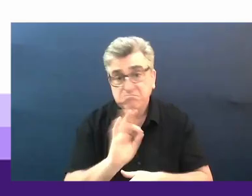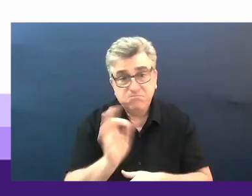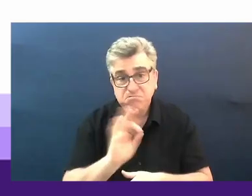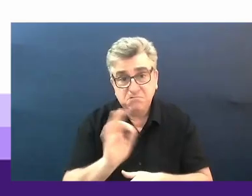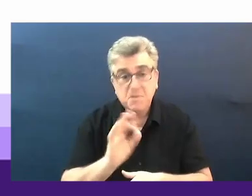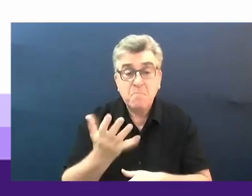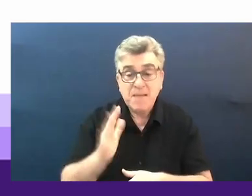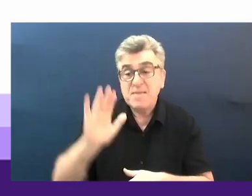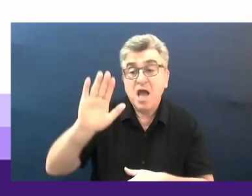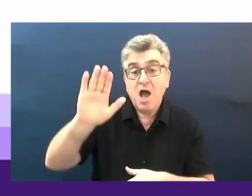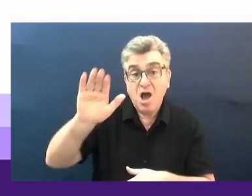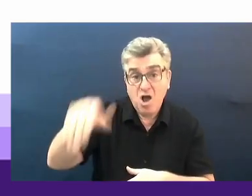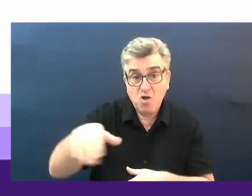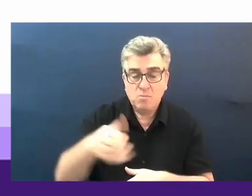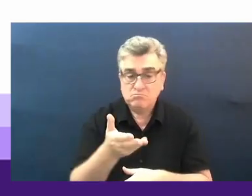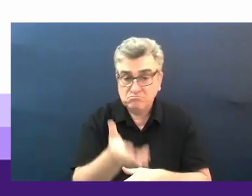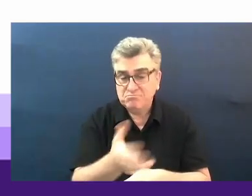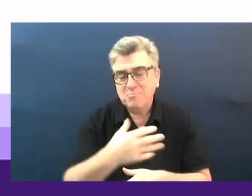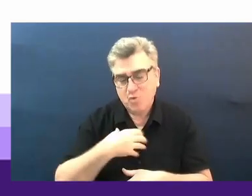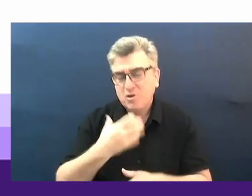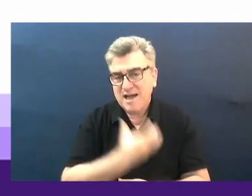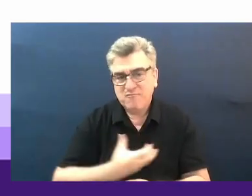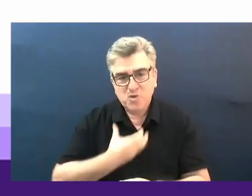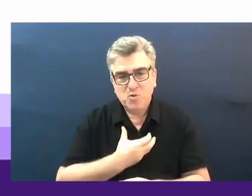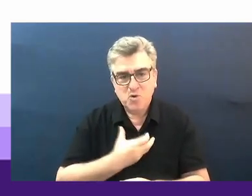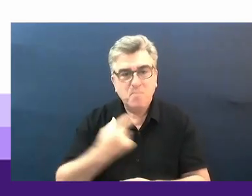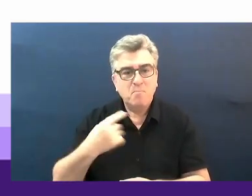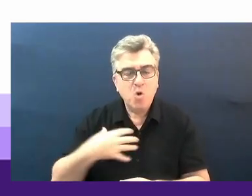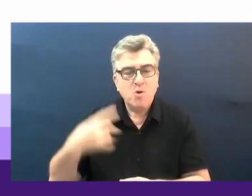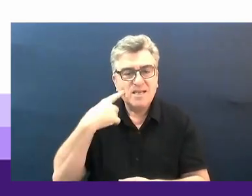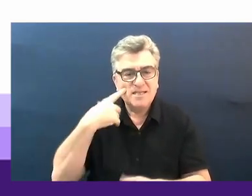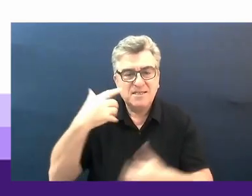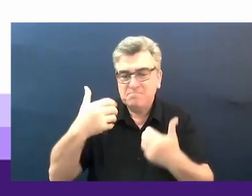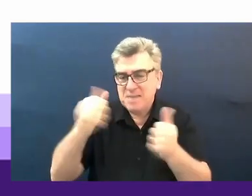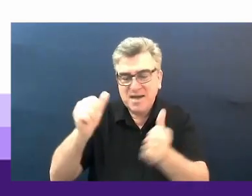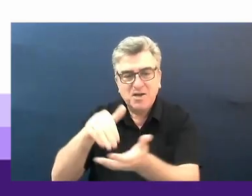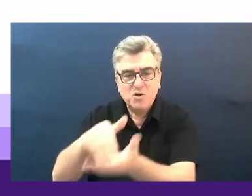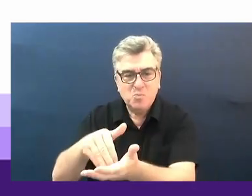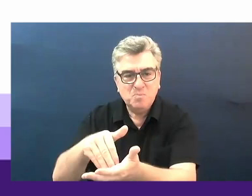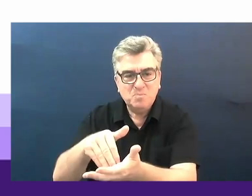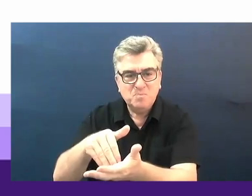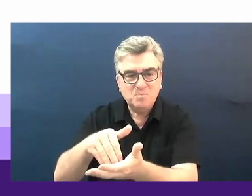their home setting and some of these procedures can successfully occur in the home or somewhere